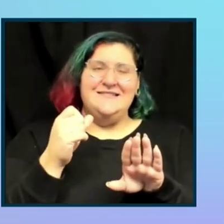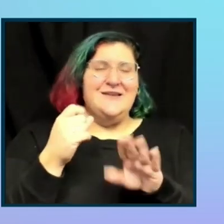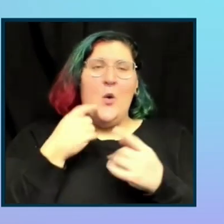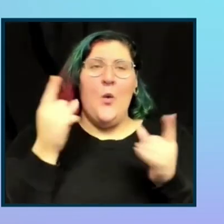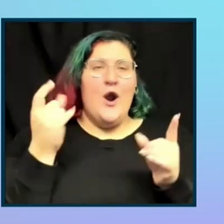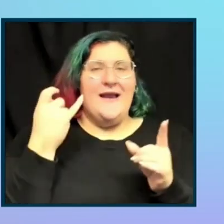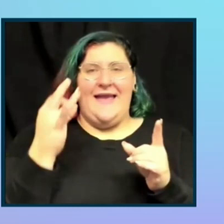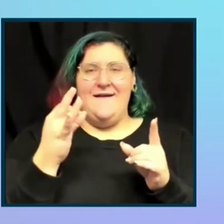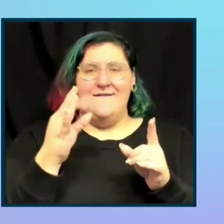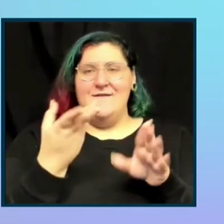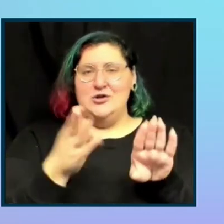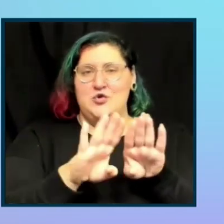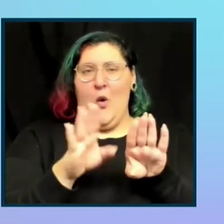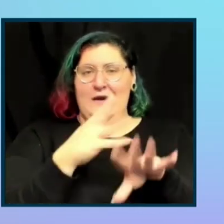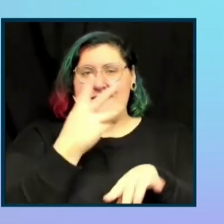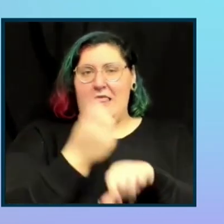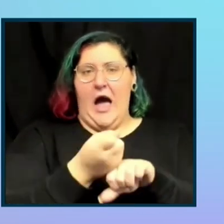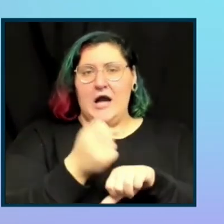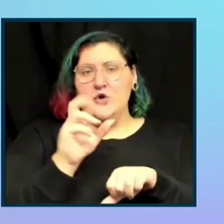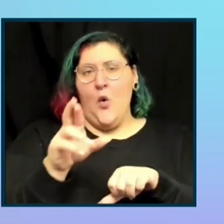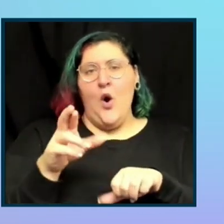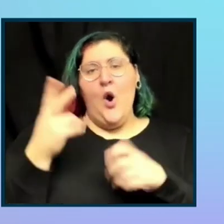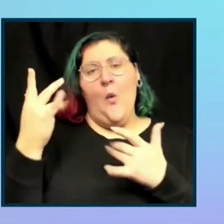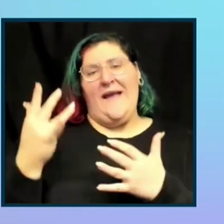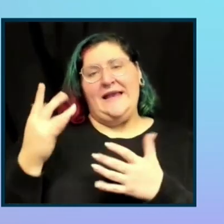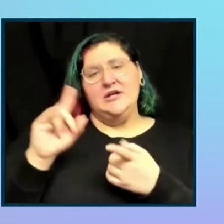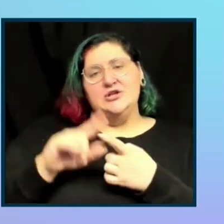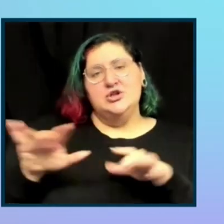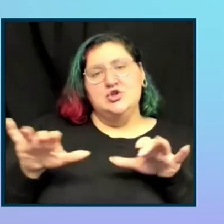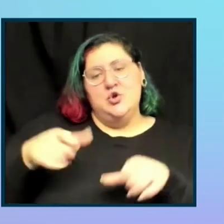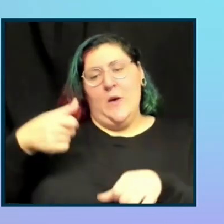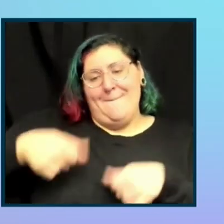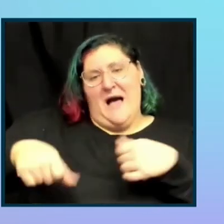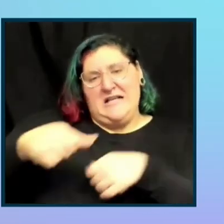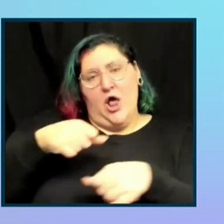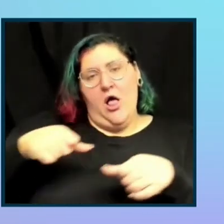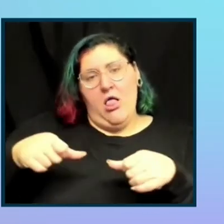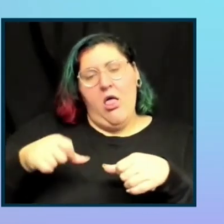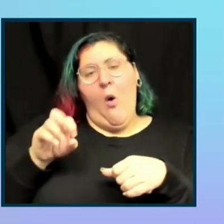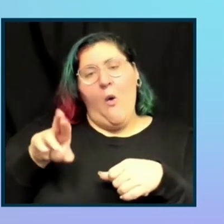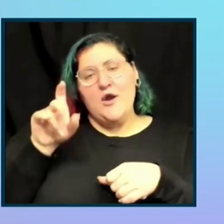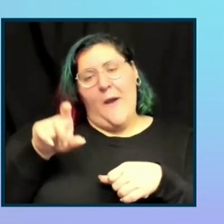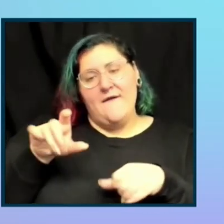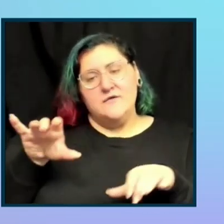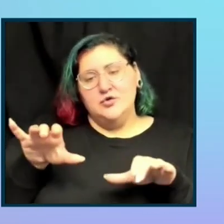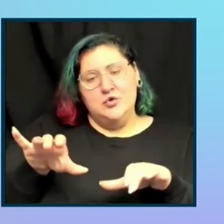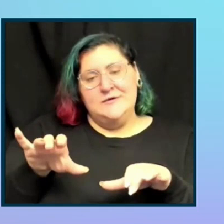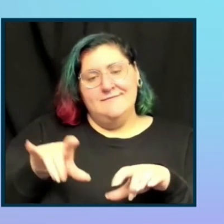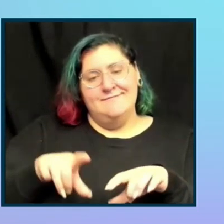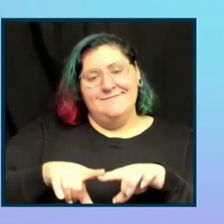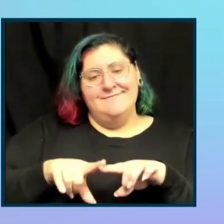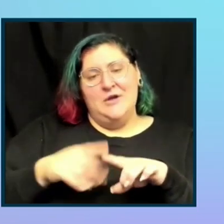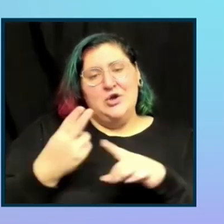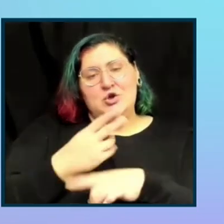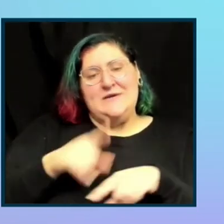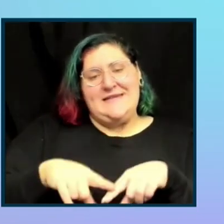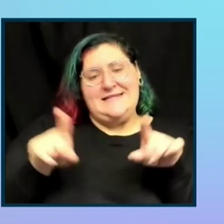you need to do a puzzle or you need to I don't know, go through a different entrance or something, but you know, if you consider that accessibility,